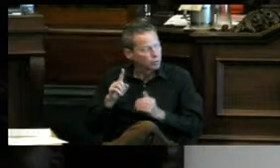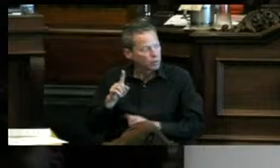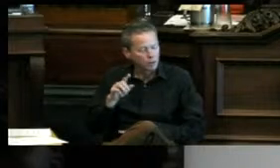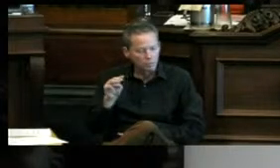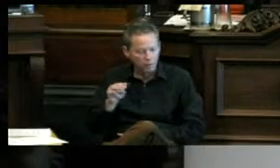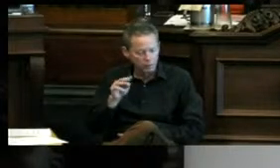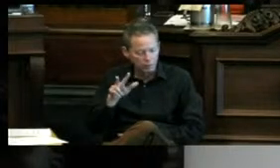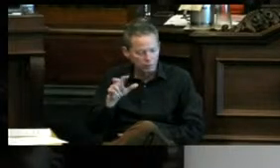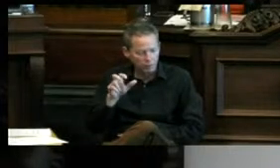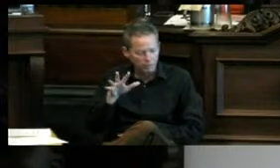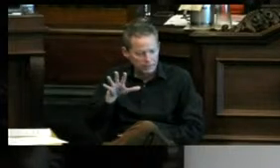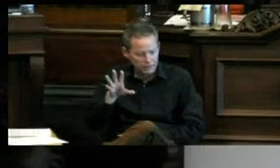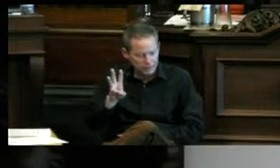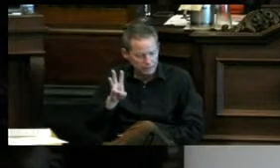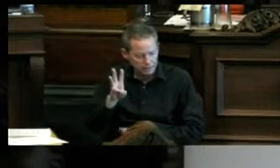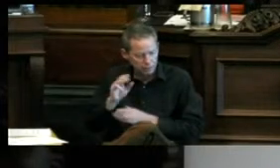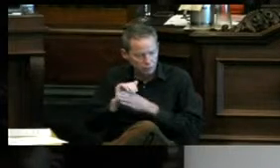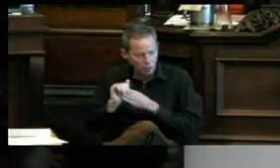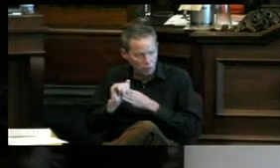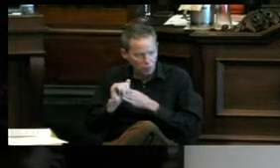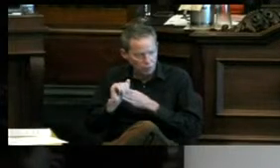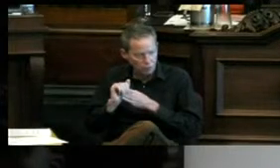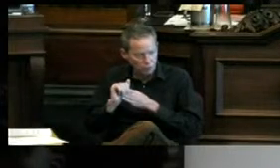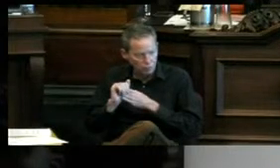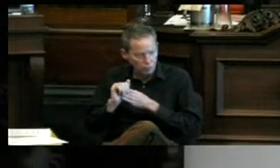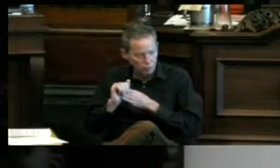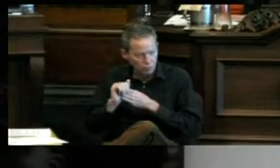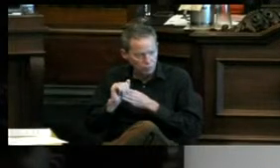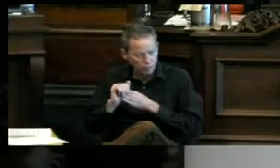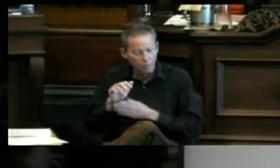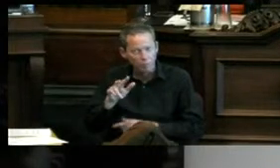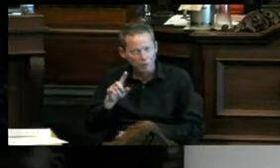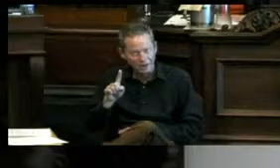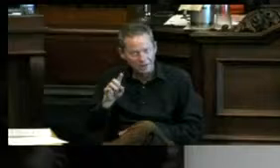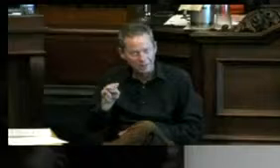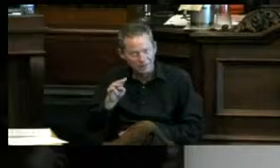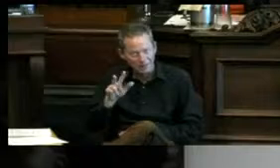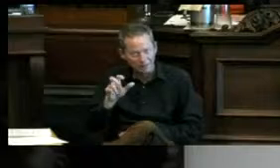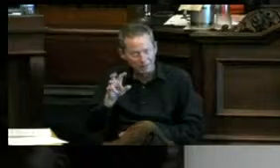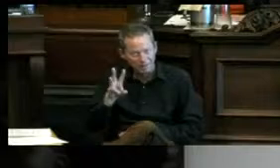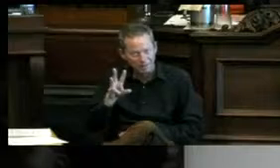years. Total cost avoidance of